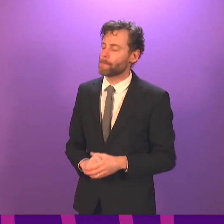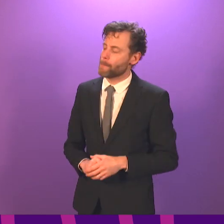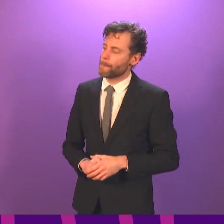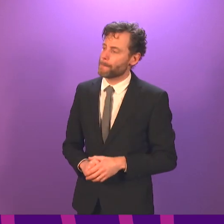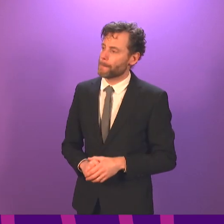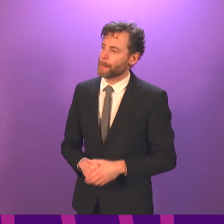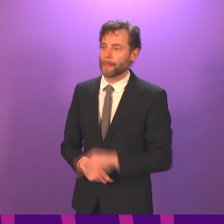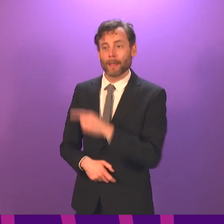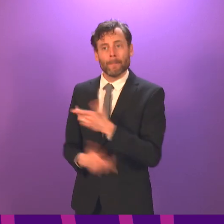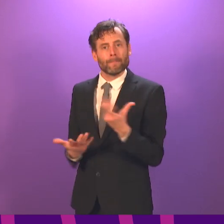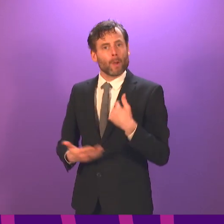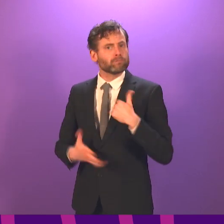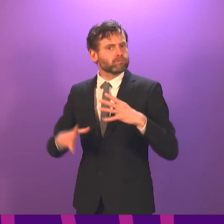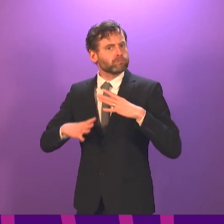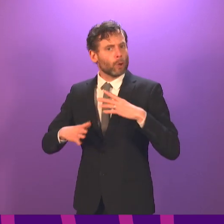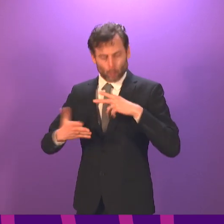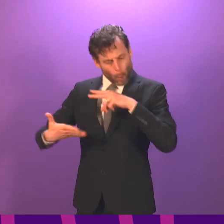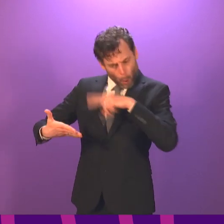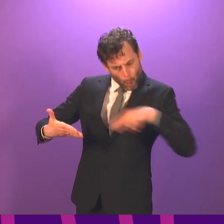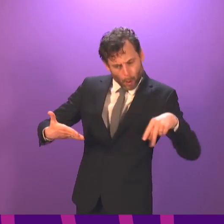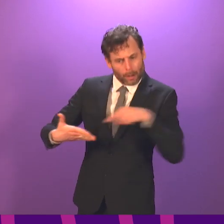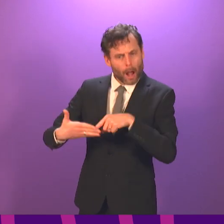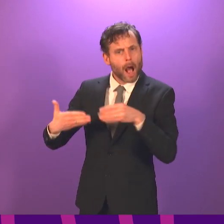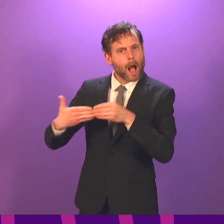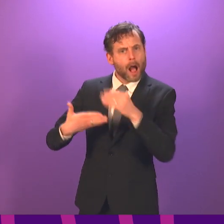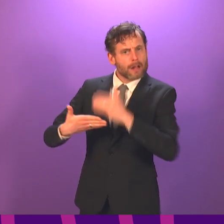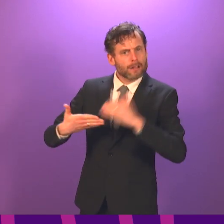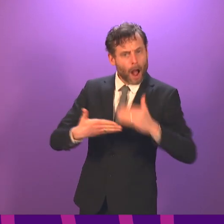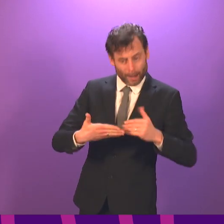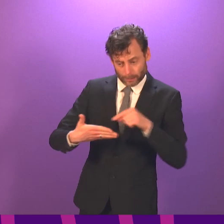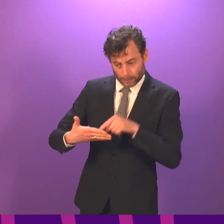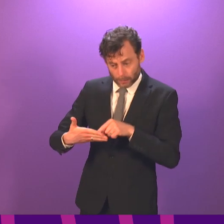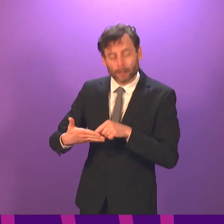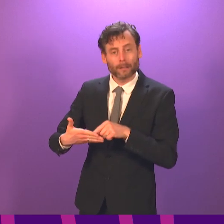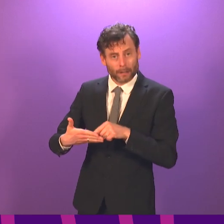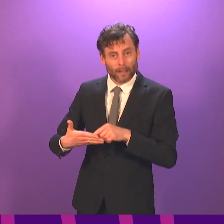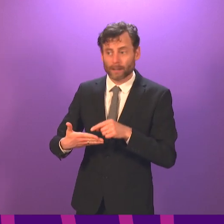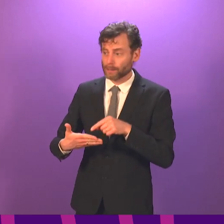if there is a sense that it does not cover sufficient numbers or categories of people.